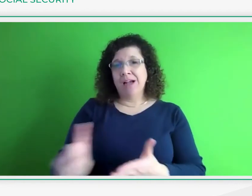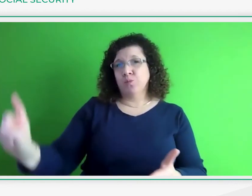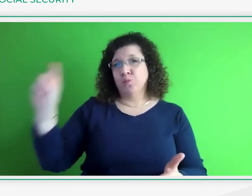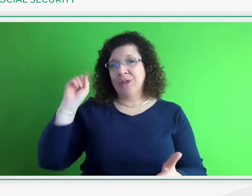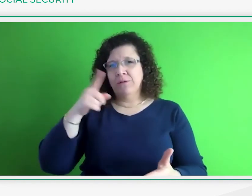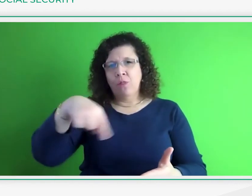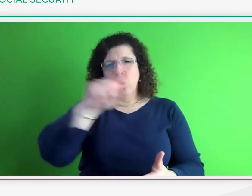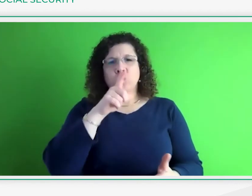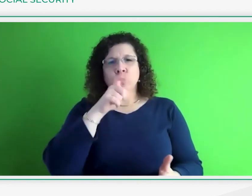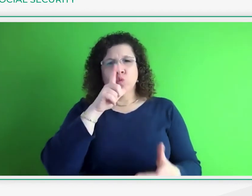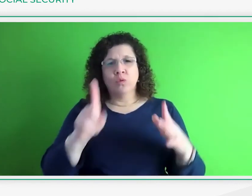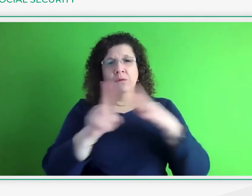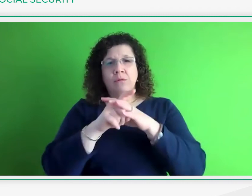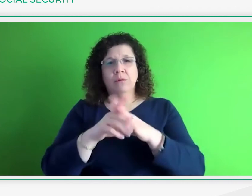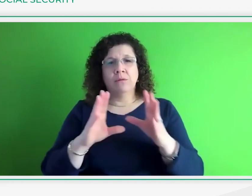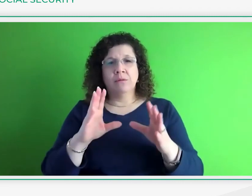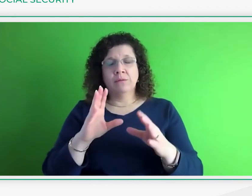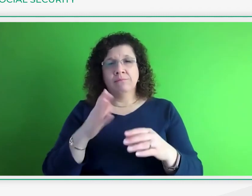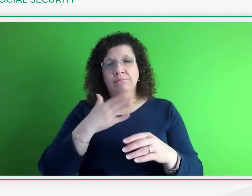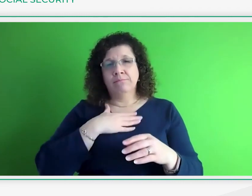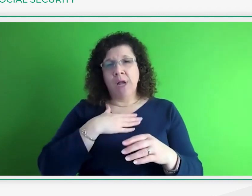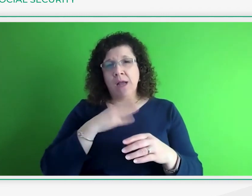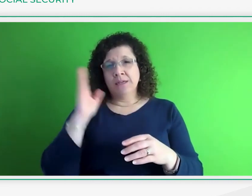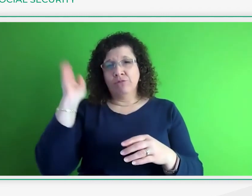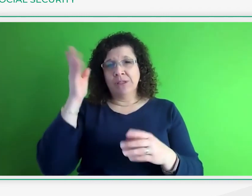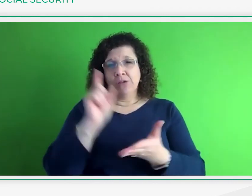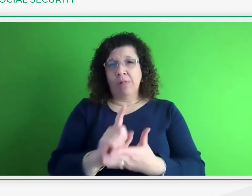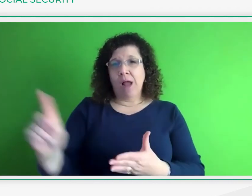And remember I mentioned to you last week – those who